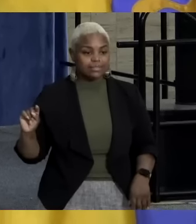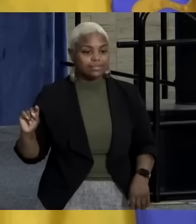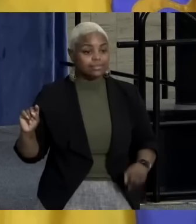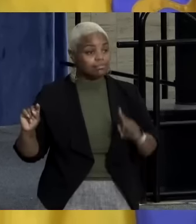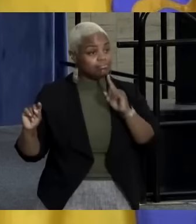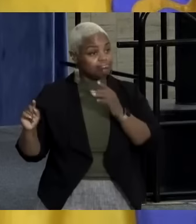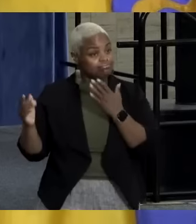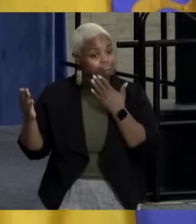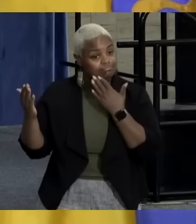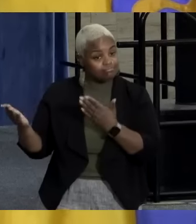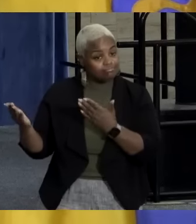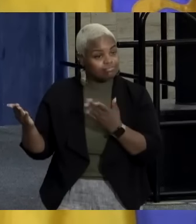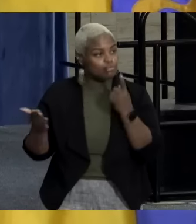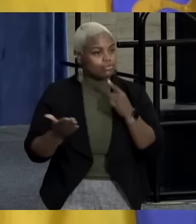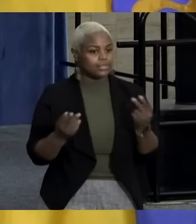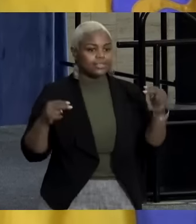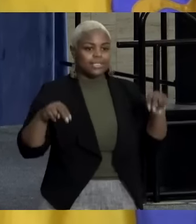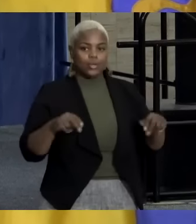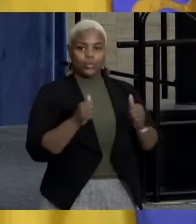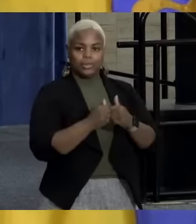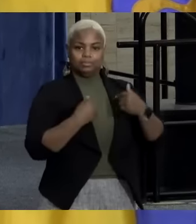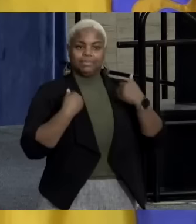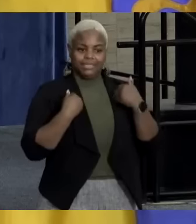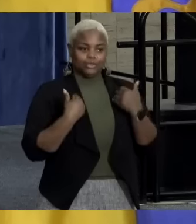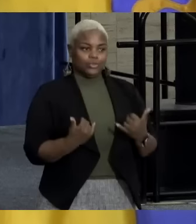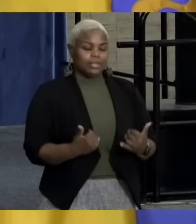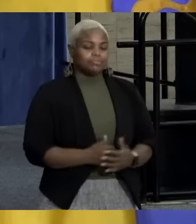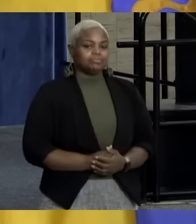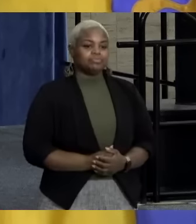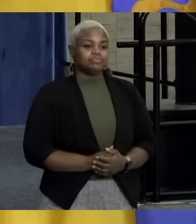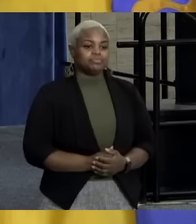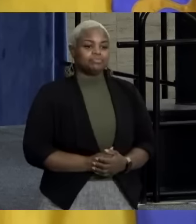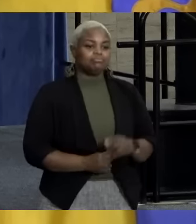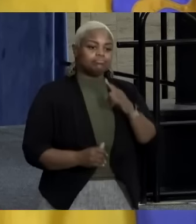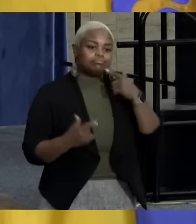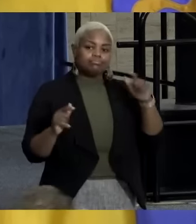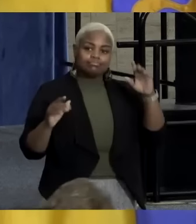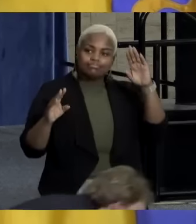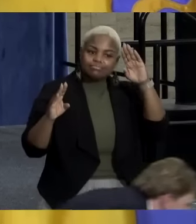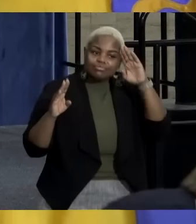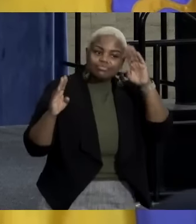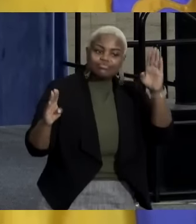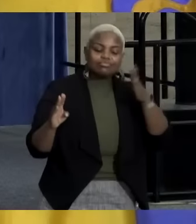standing with us. And a big hello to my friend, First Lady of West Virginia,